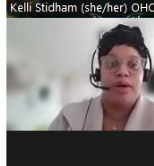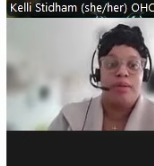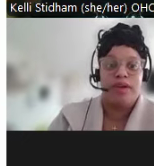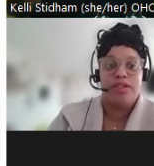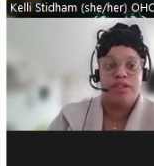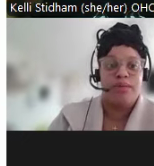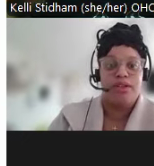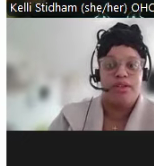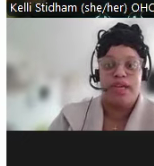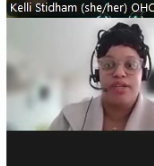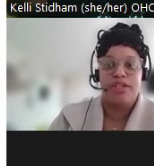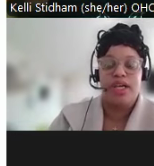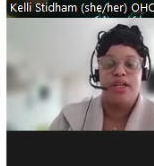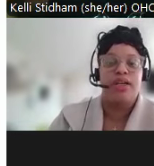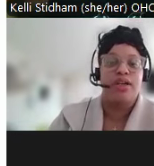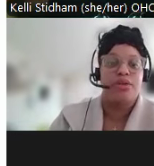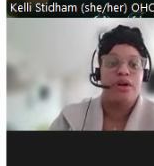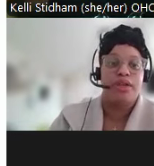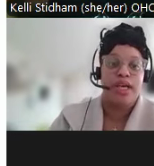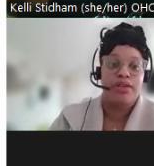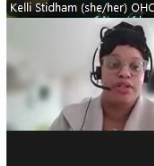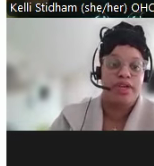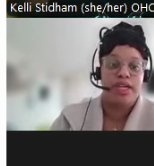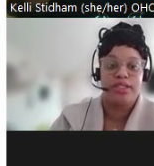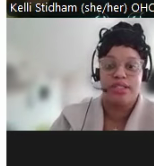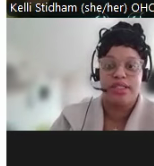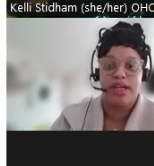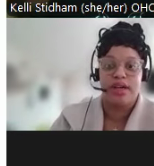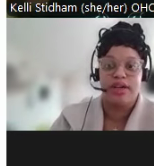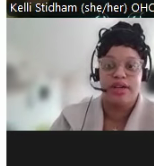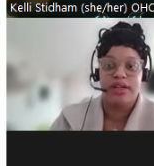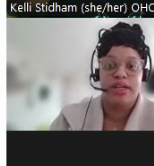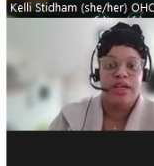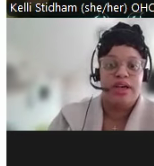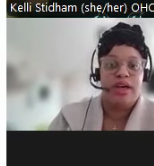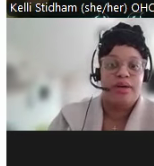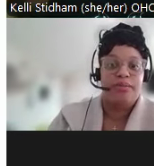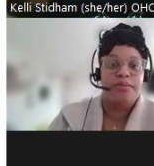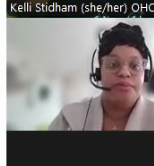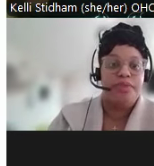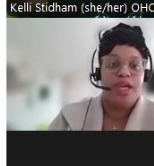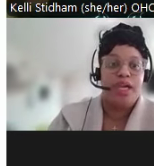our professional development certification or these other